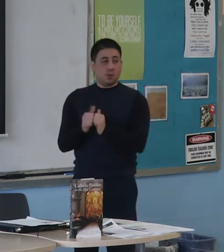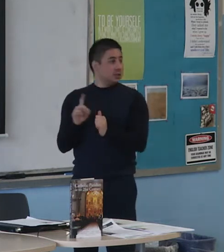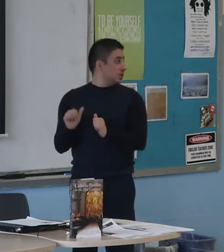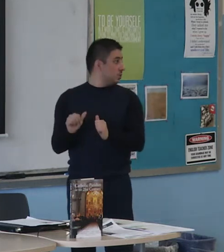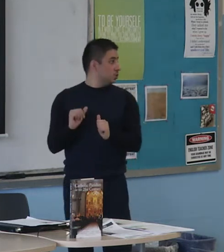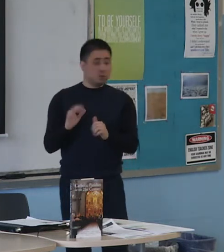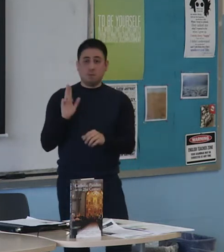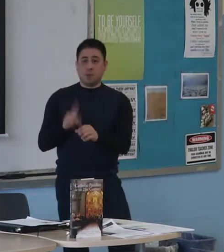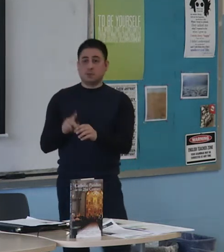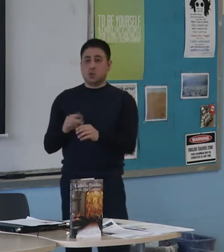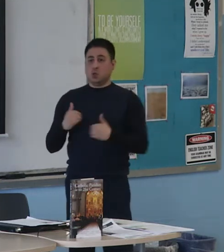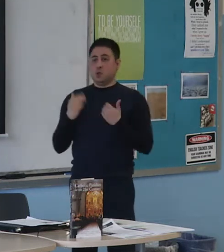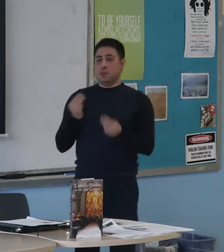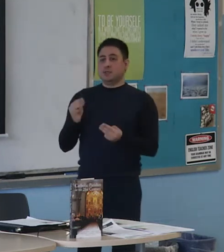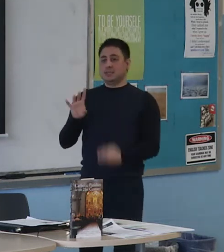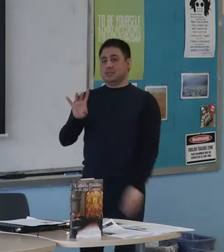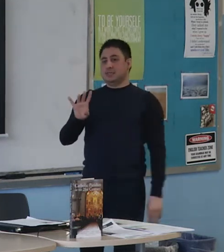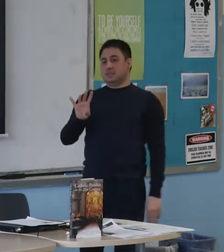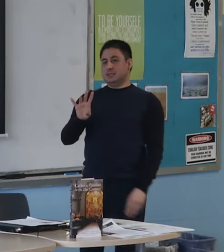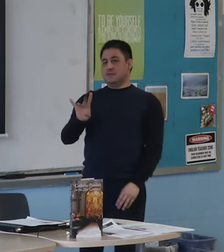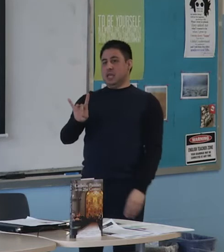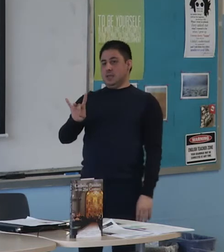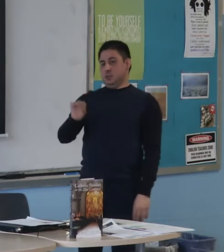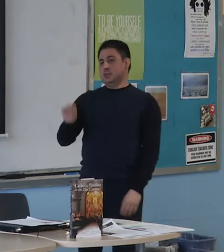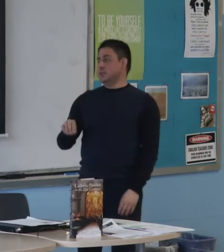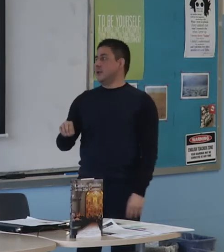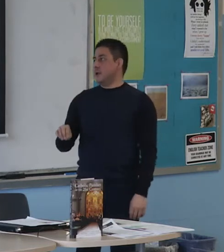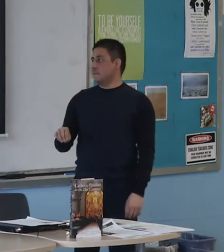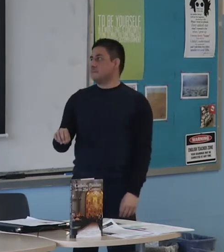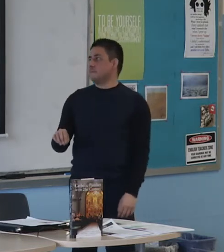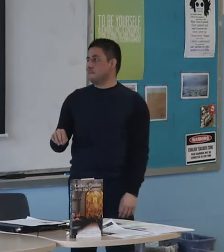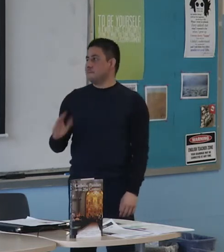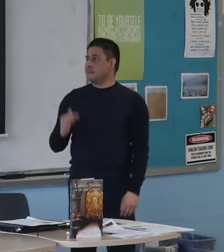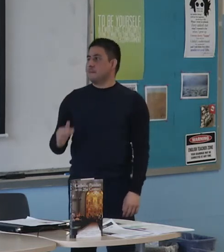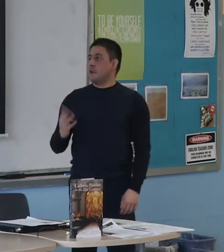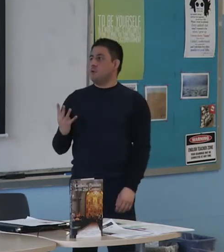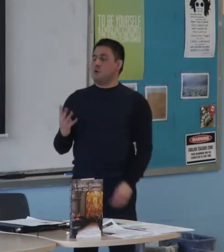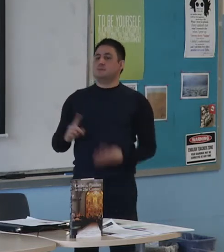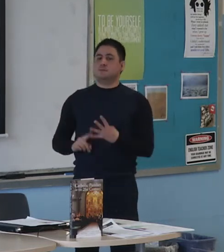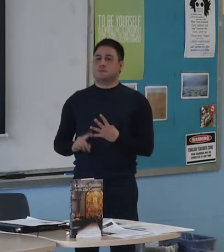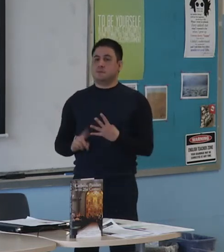ministry?" 78%- again, fairly common. And, "does the parish assist parishioners who